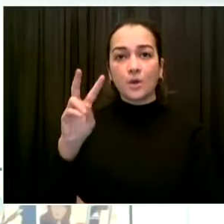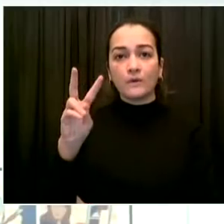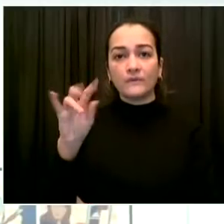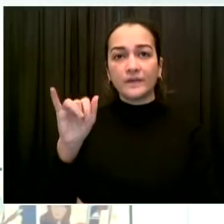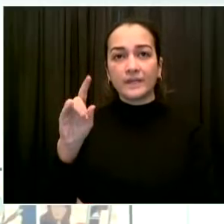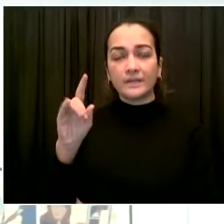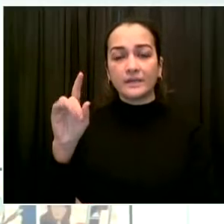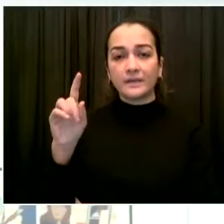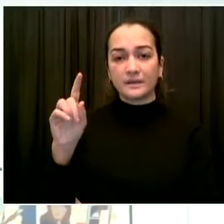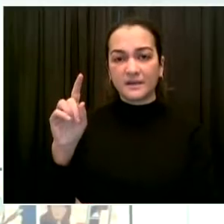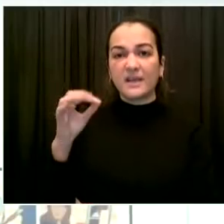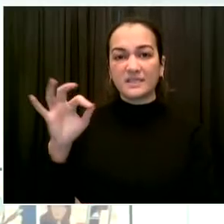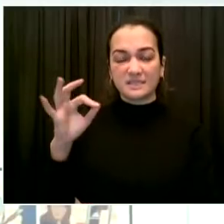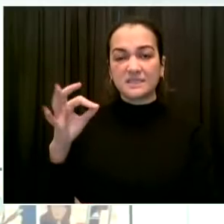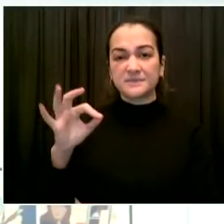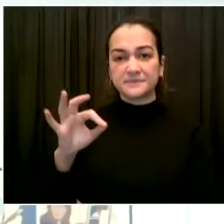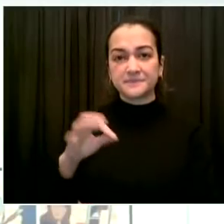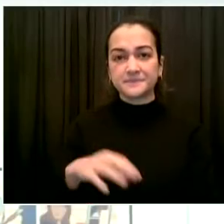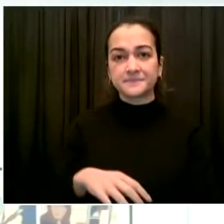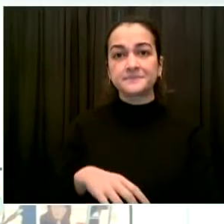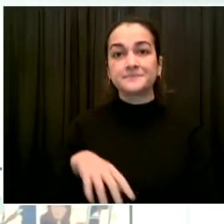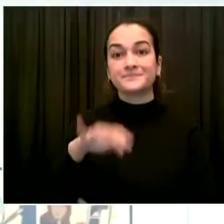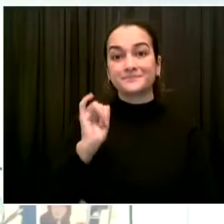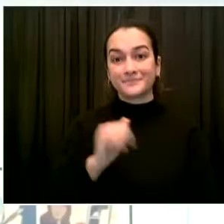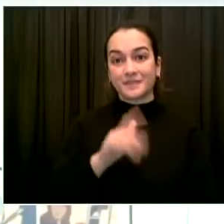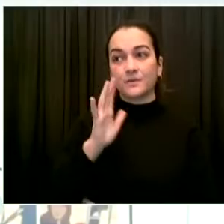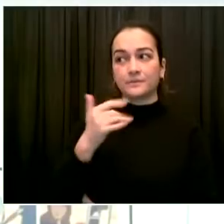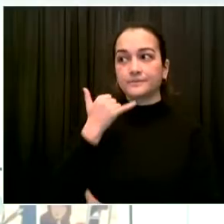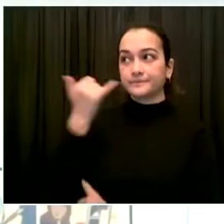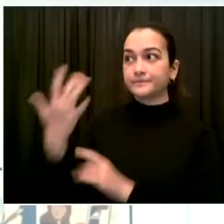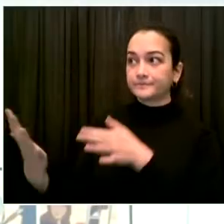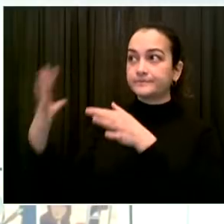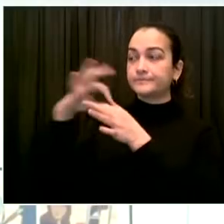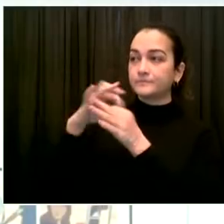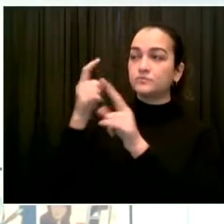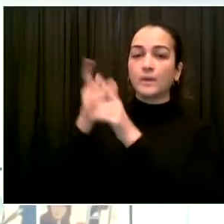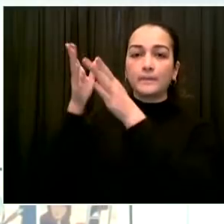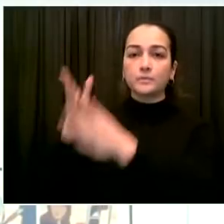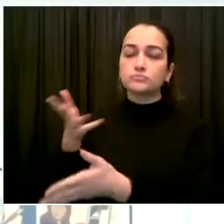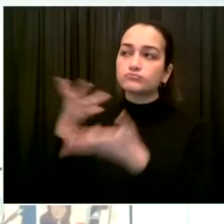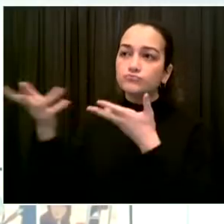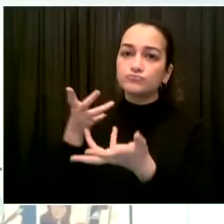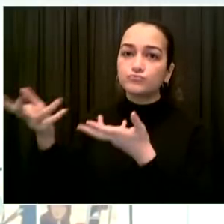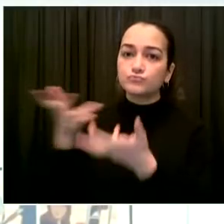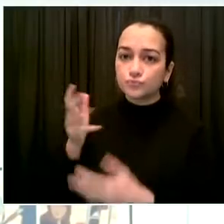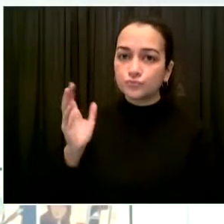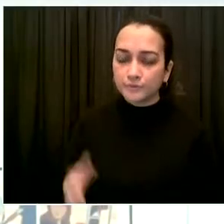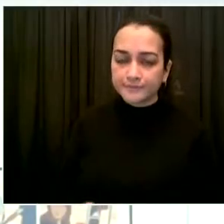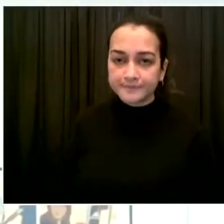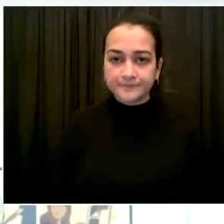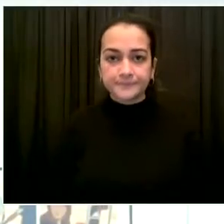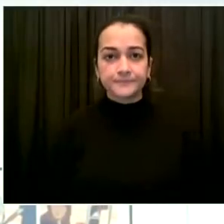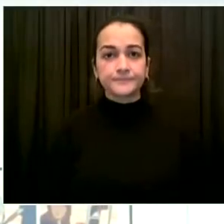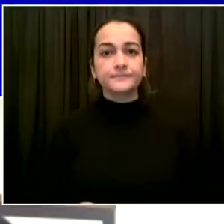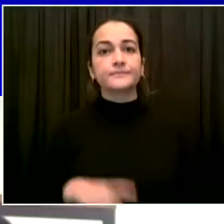TO BE LINKED TO CARE. THIS HOLIDAY MAY NOT BE THE ONE THAT WE ENVISIONED BUT